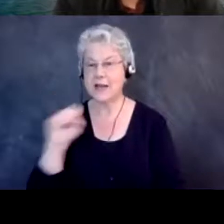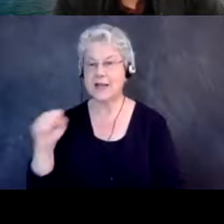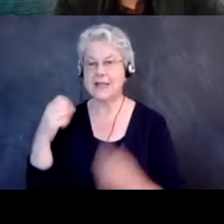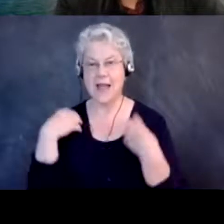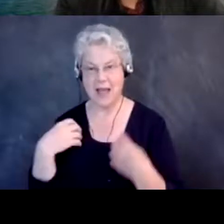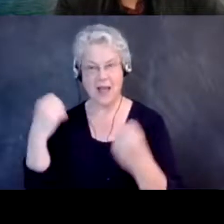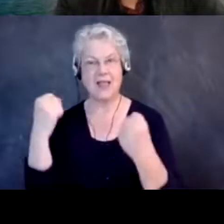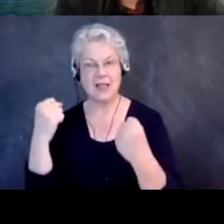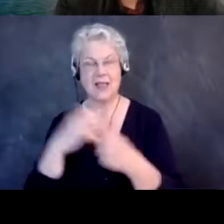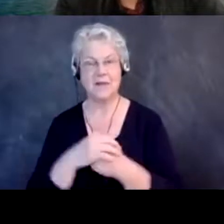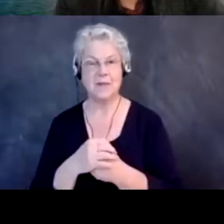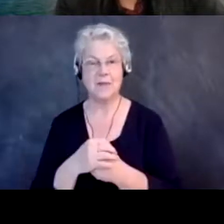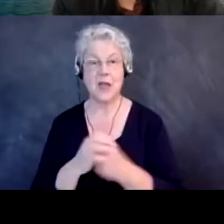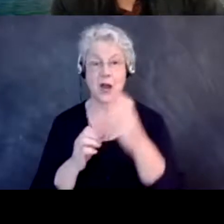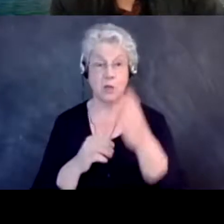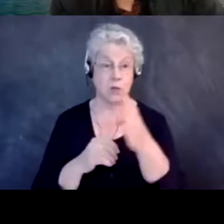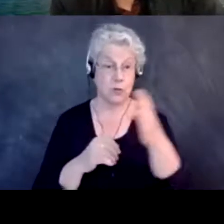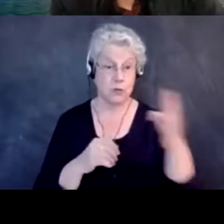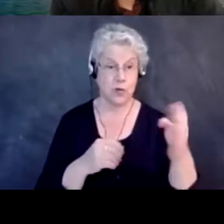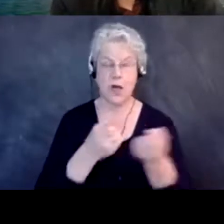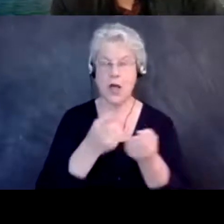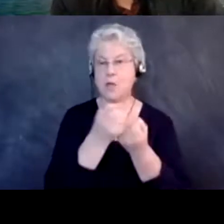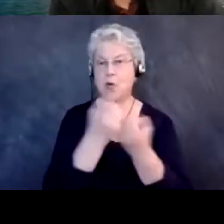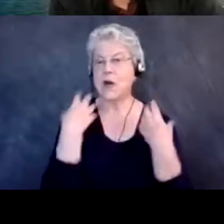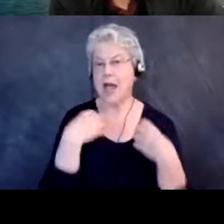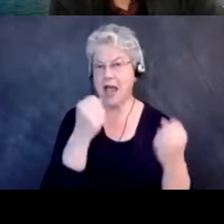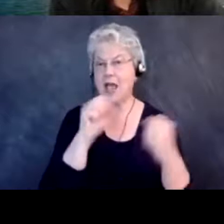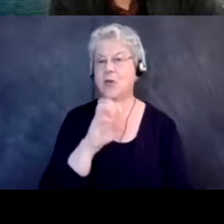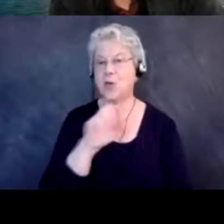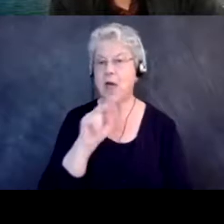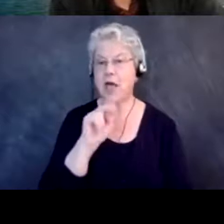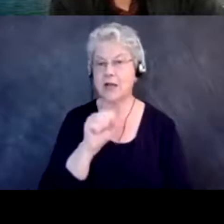So, one side for our CCP is promote health and wellness, while the other side is sustaining